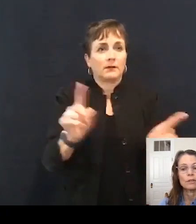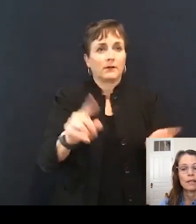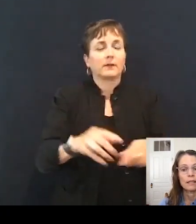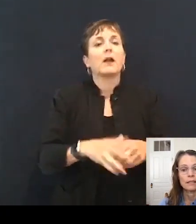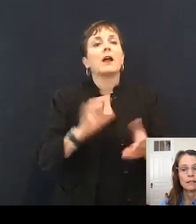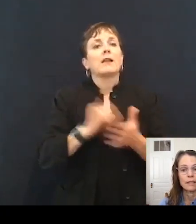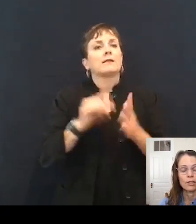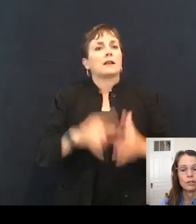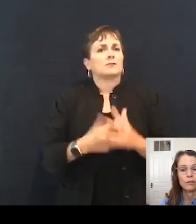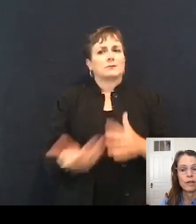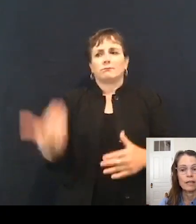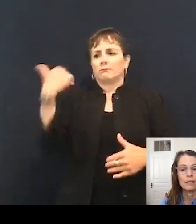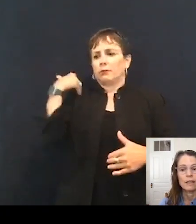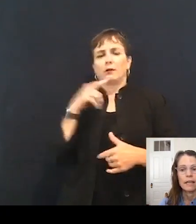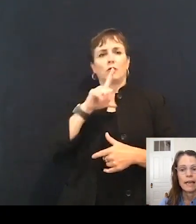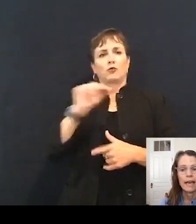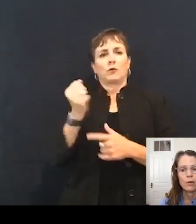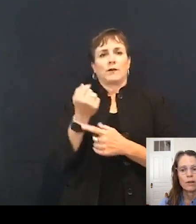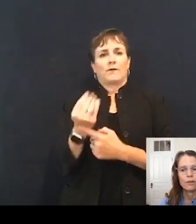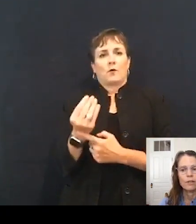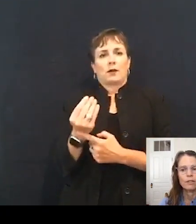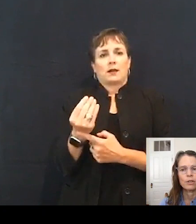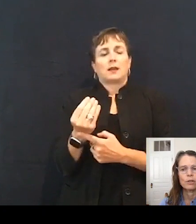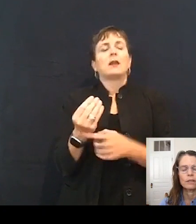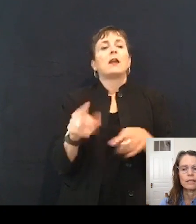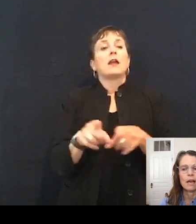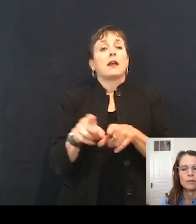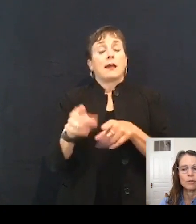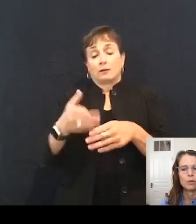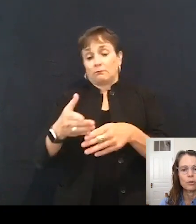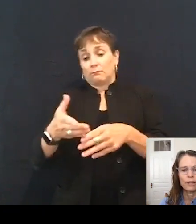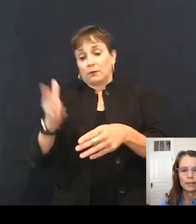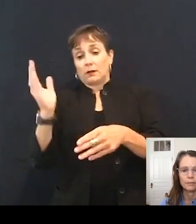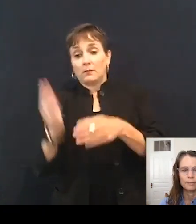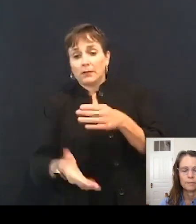escalation phase, however it is currently not recruiting.